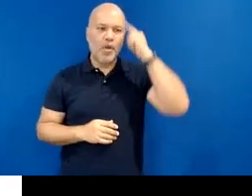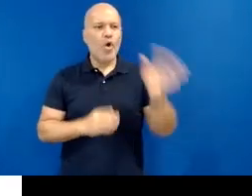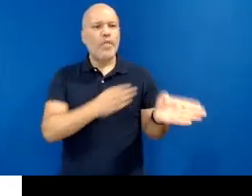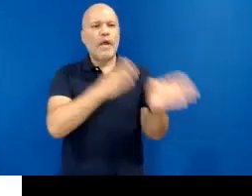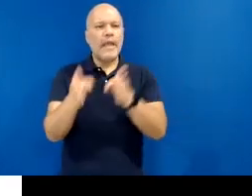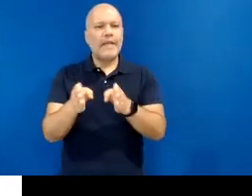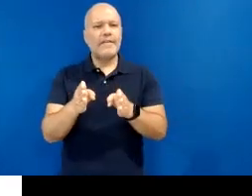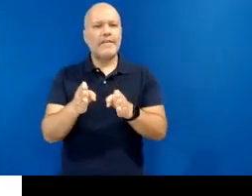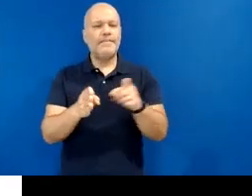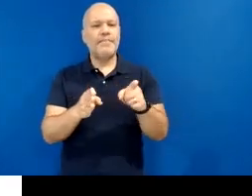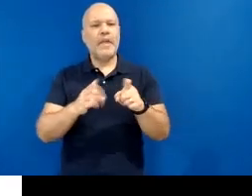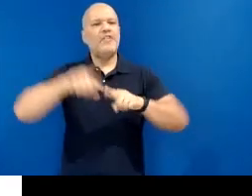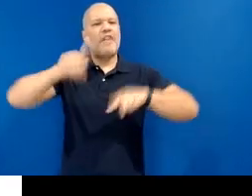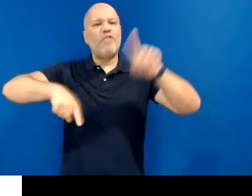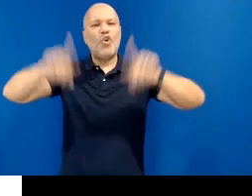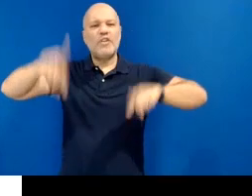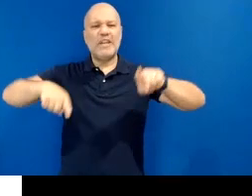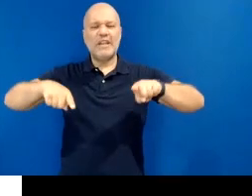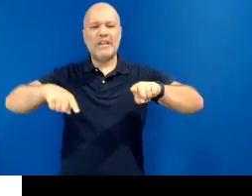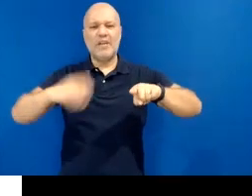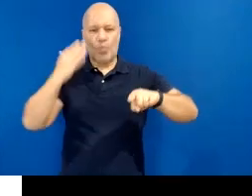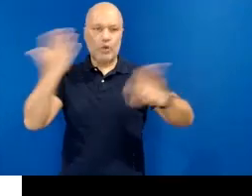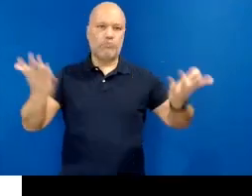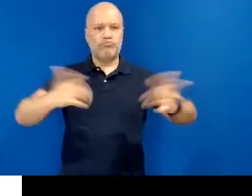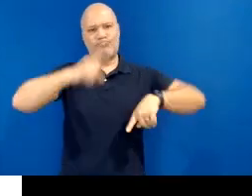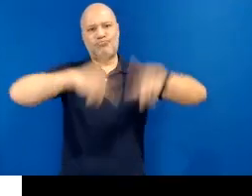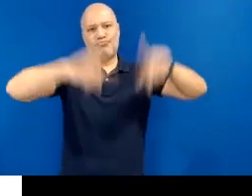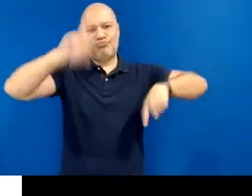Diversity means the diverse representation is there.